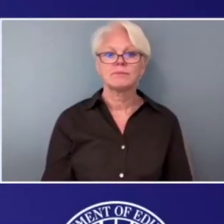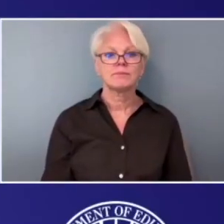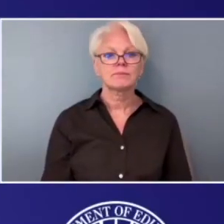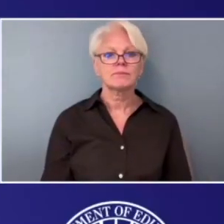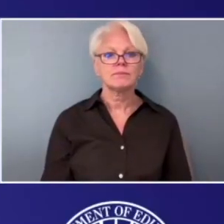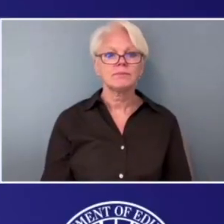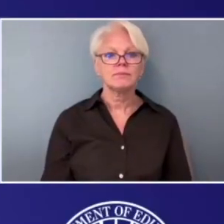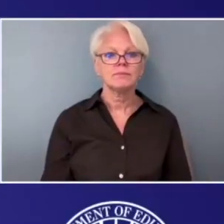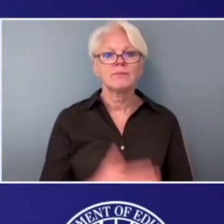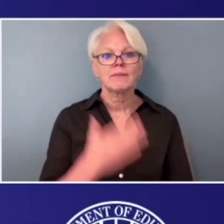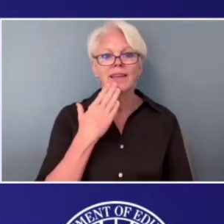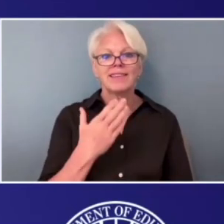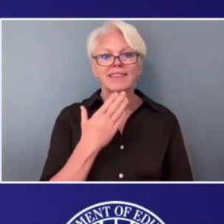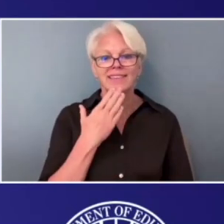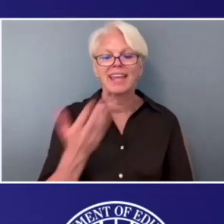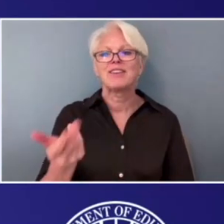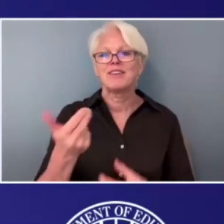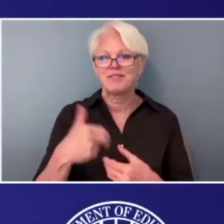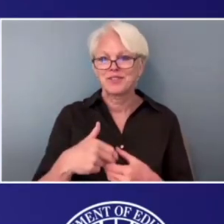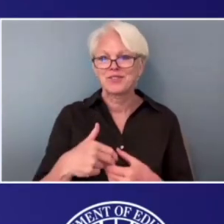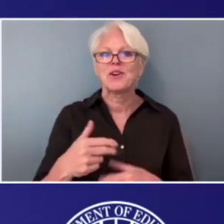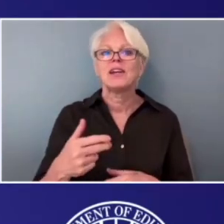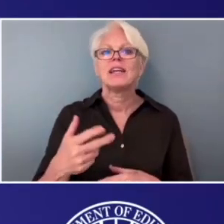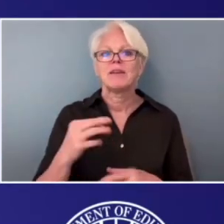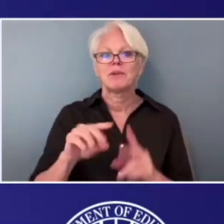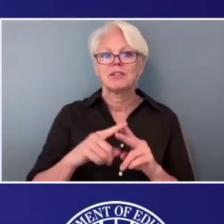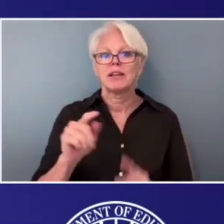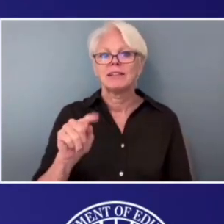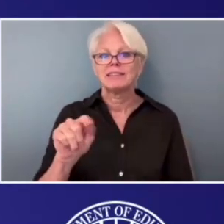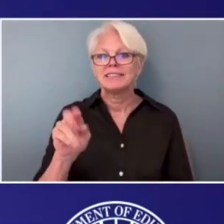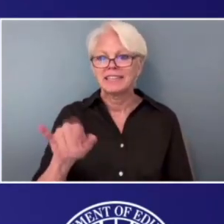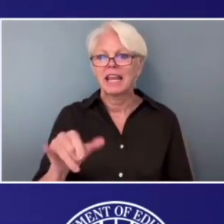Thank you for coming back. If we can start with Tamy, and then we'll move over to Ashley.